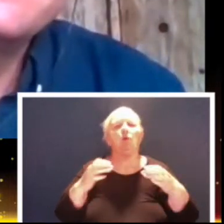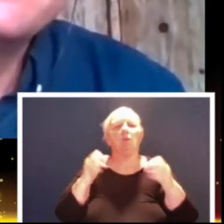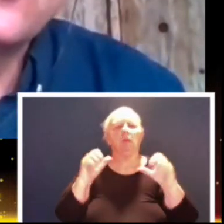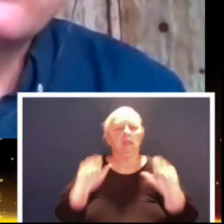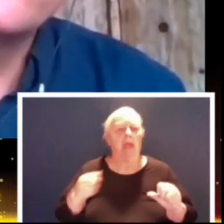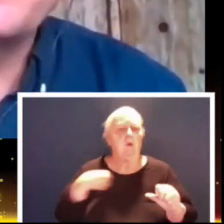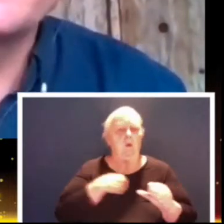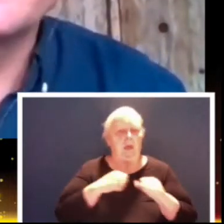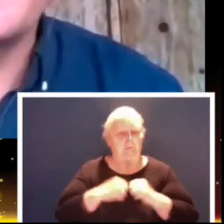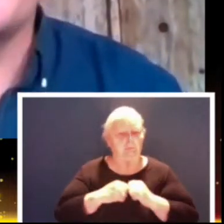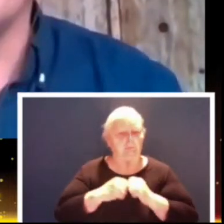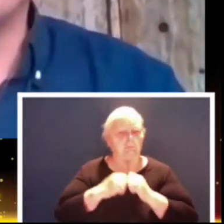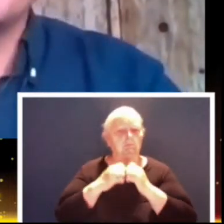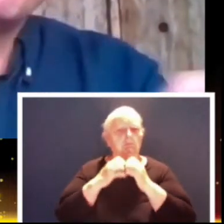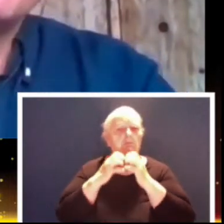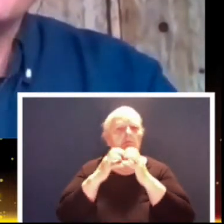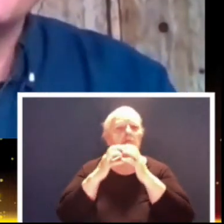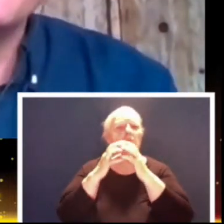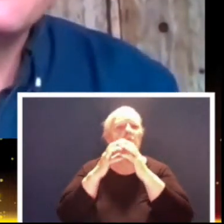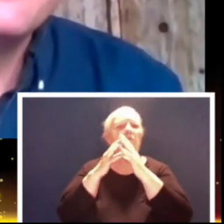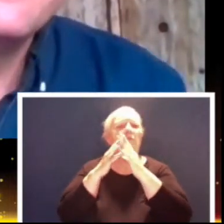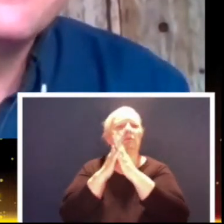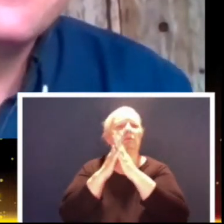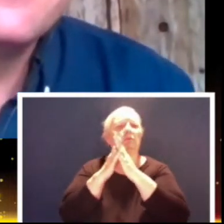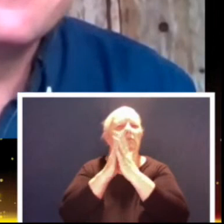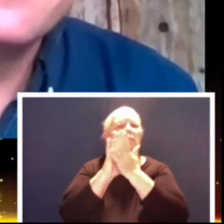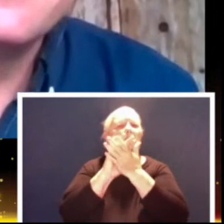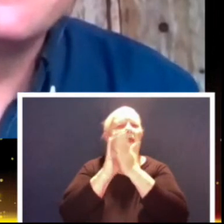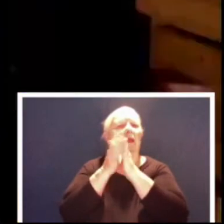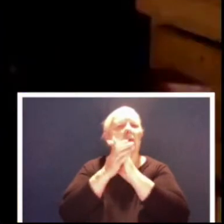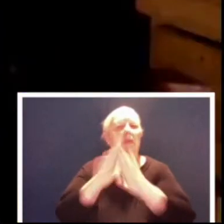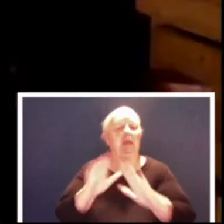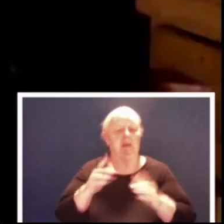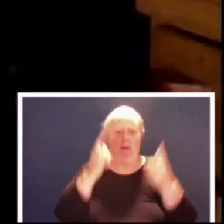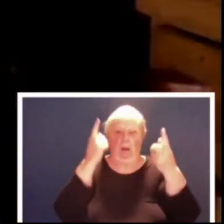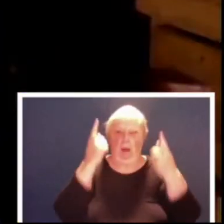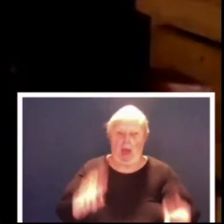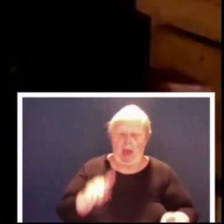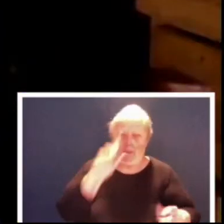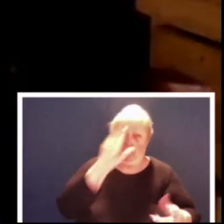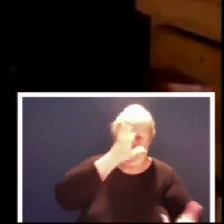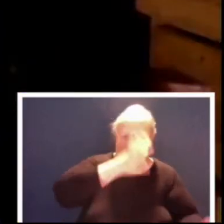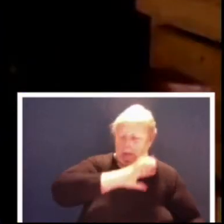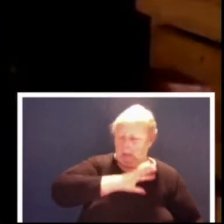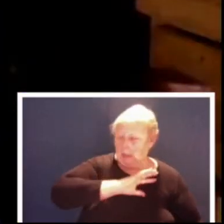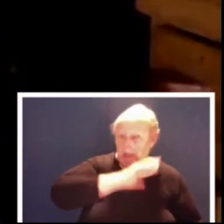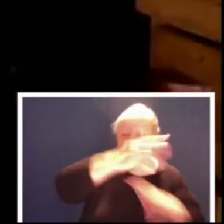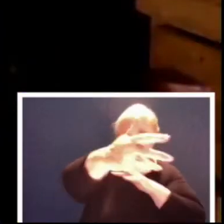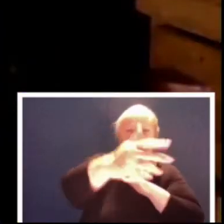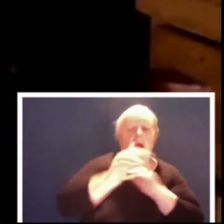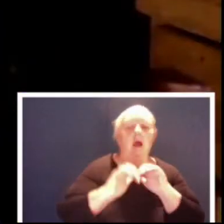Or responding to chaos? Yes, yeah. No, I think, I mean for me I'm a huge believer